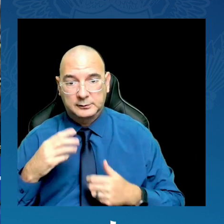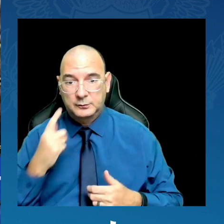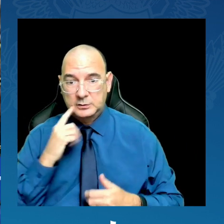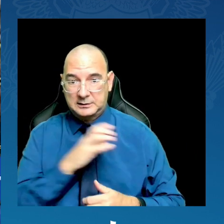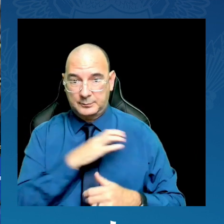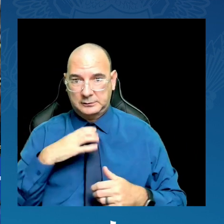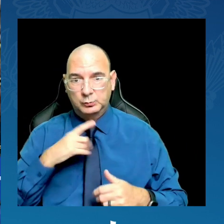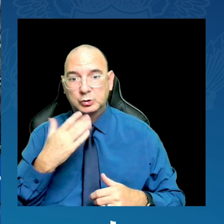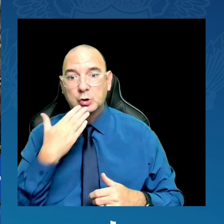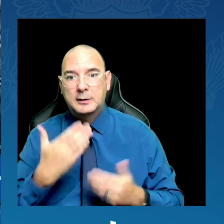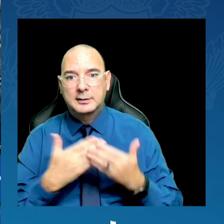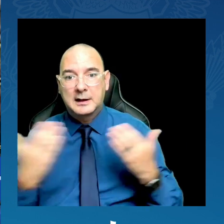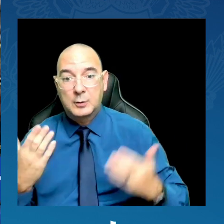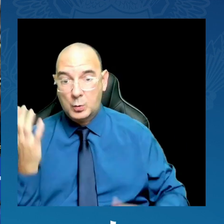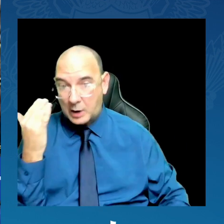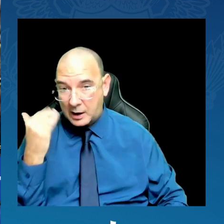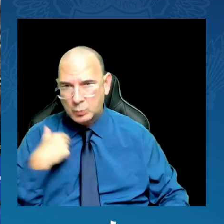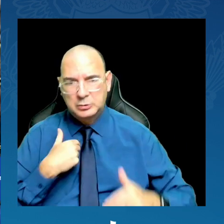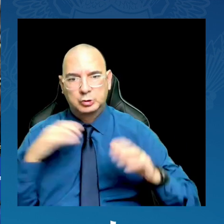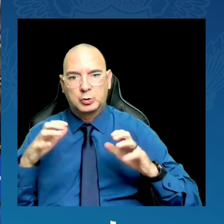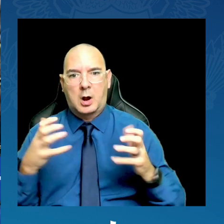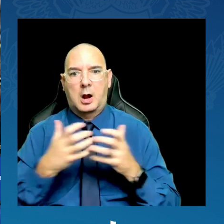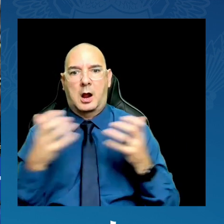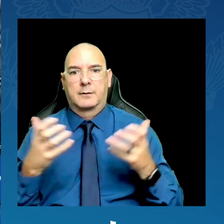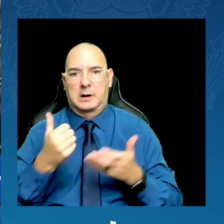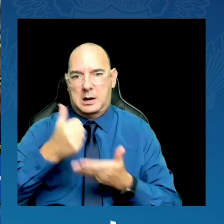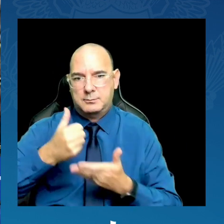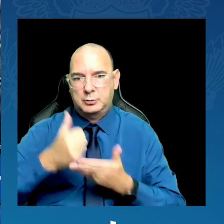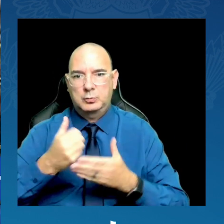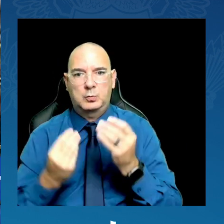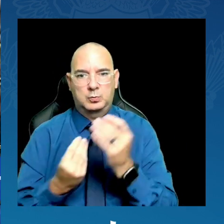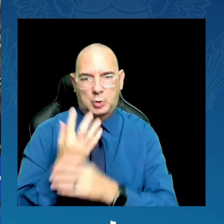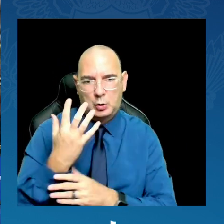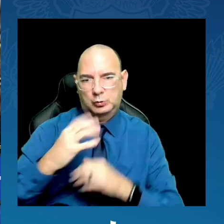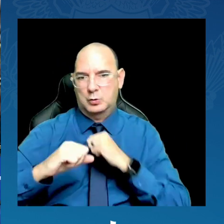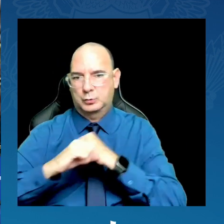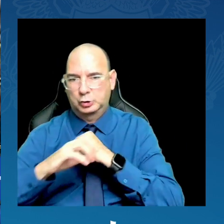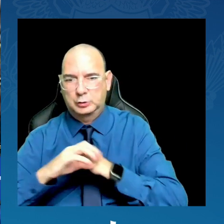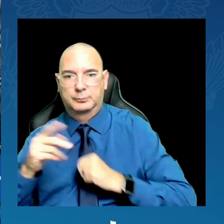to help grow commercial space policy in the 21st century. And to respond to your question,